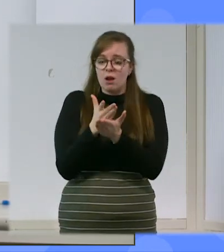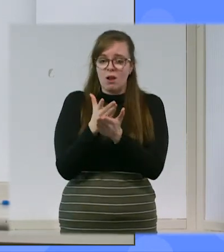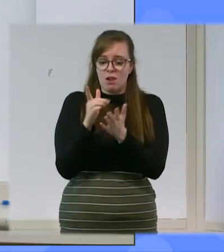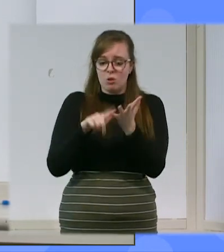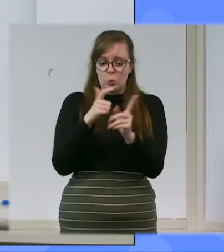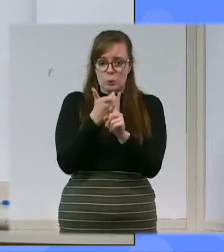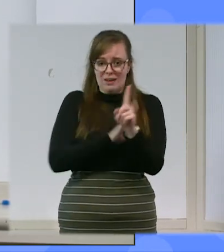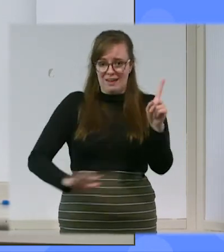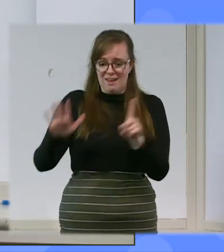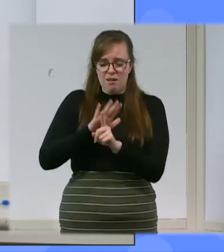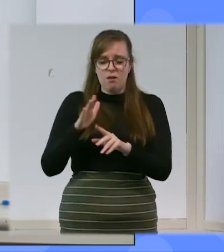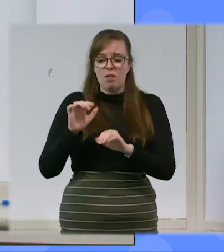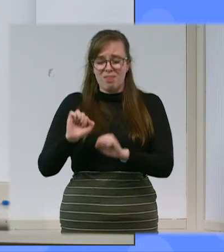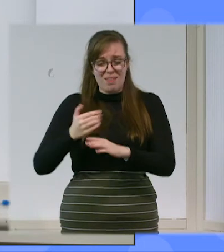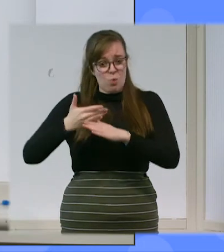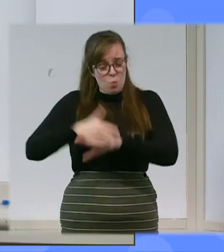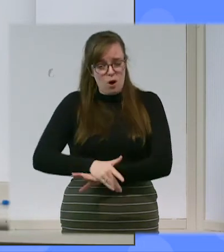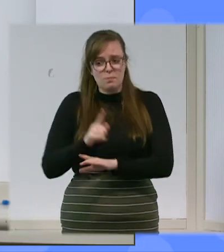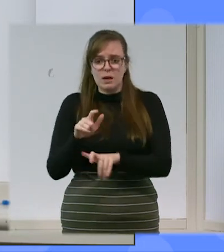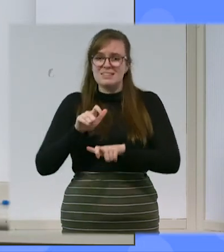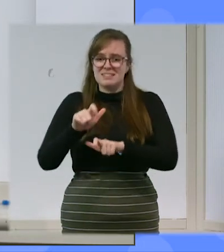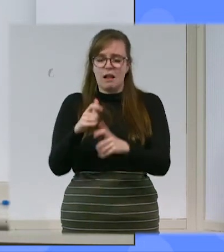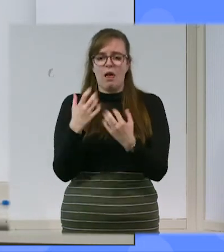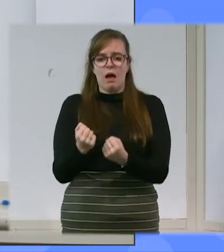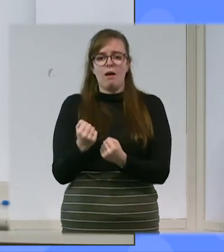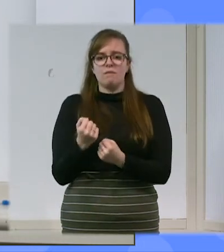all the work that they do we still have two higher percentage of people who are